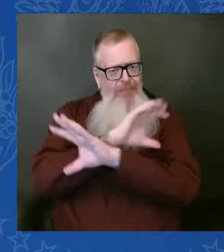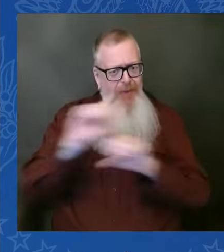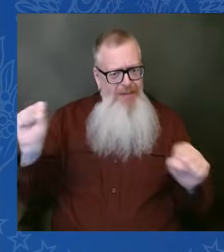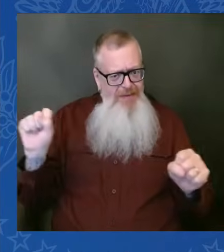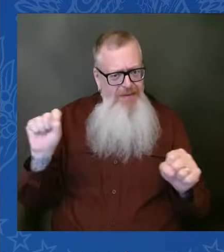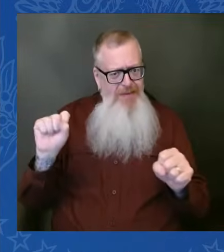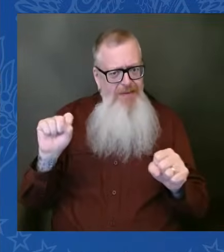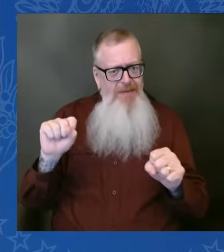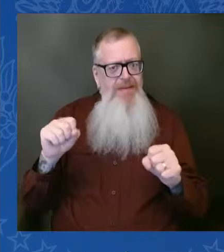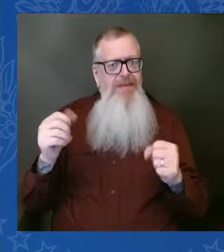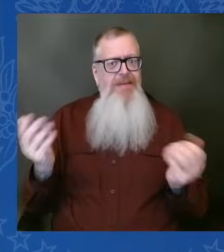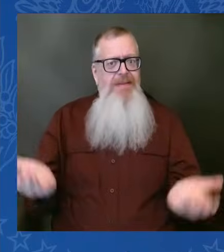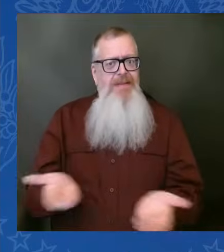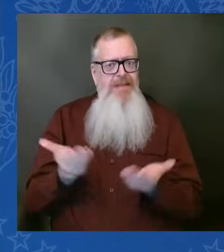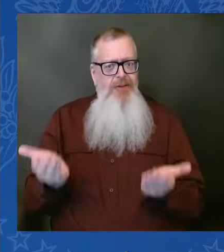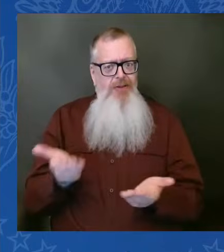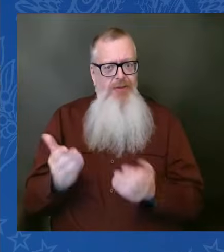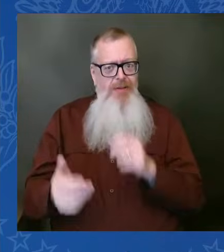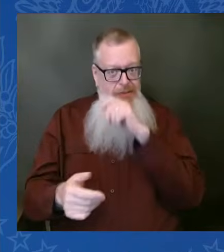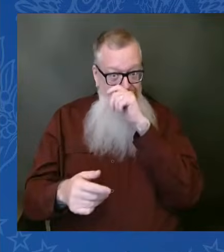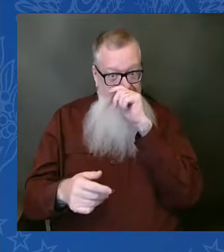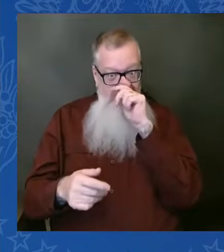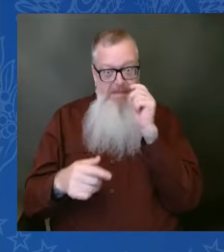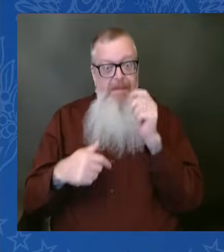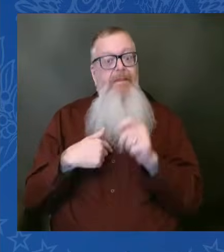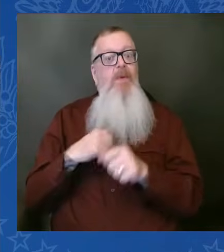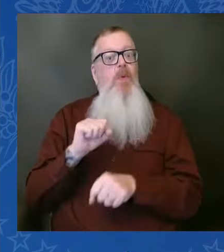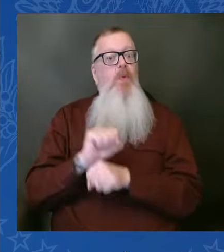to work for President Biden from 2001 to 2003.